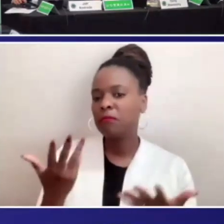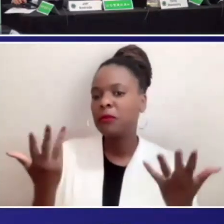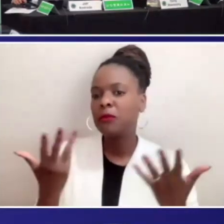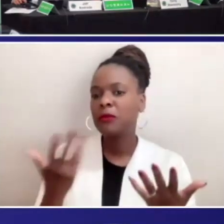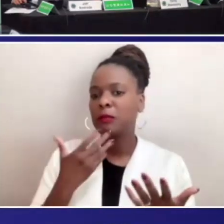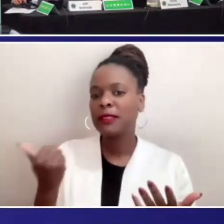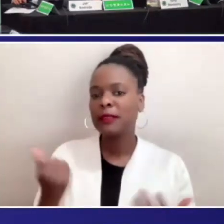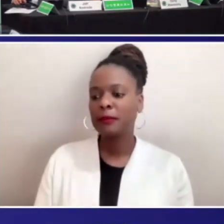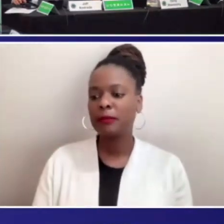Jenna?